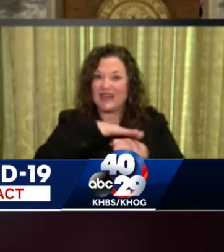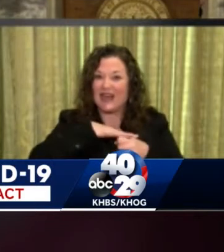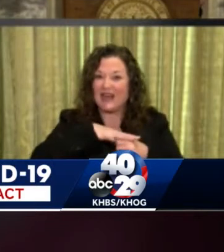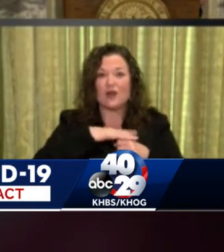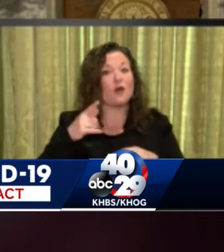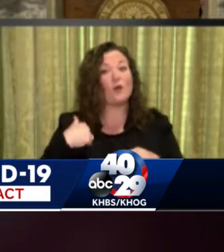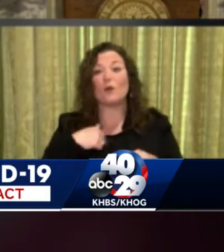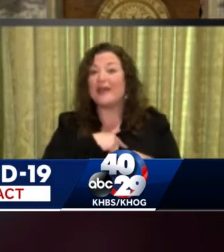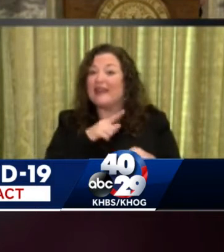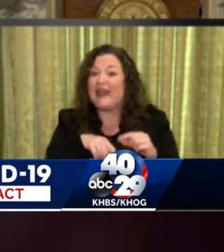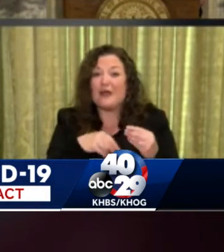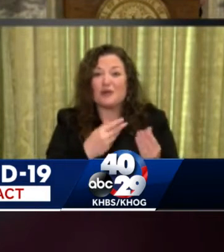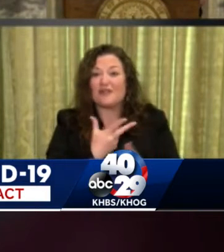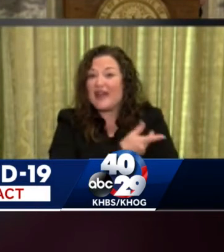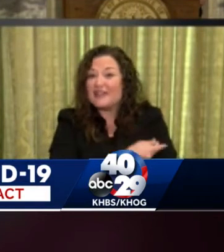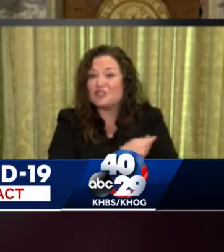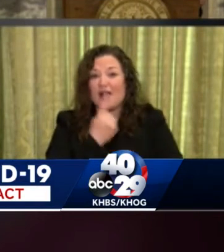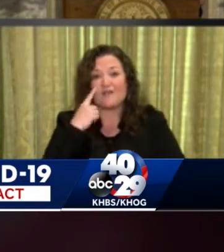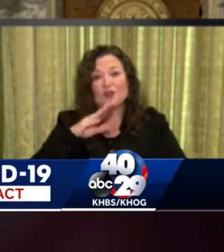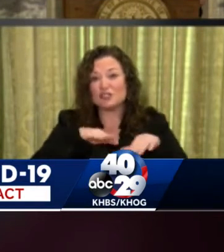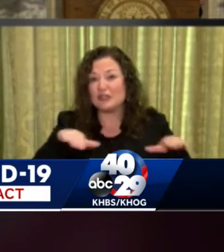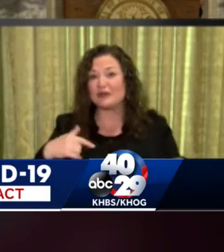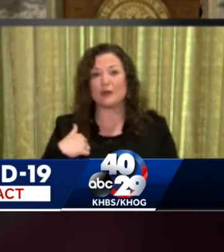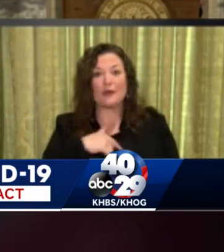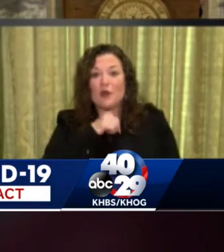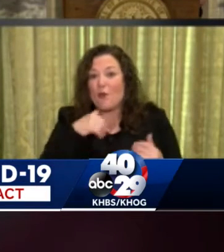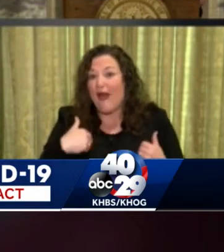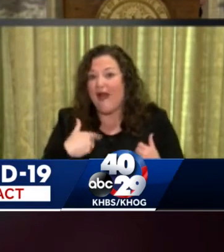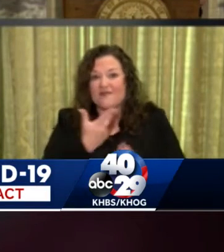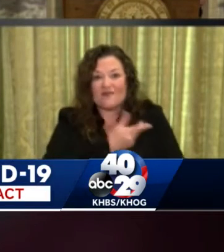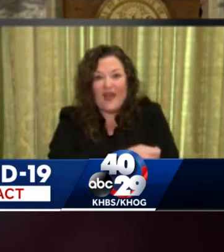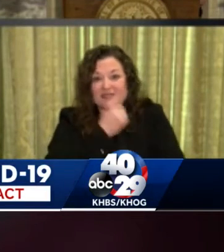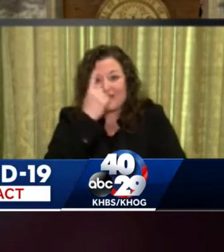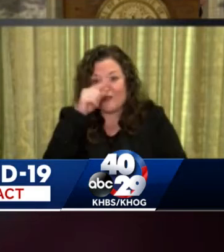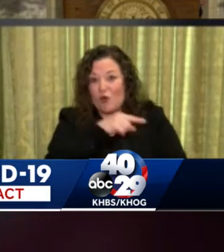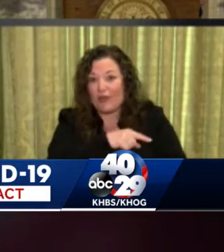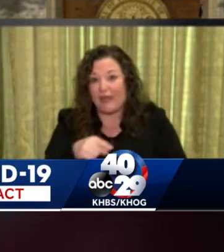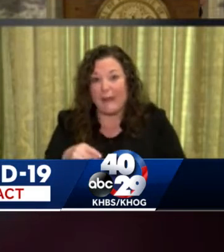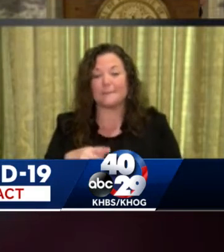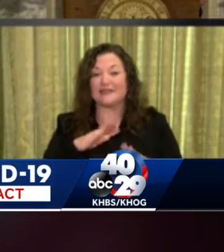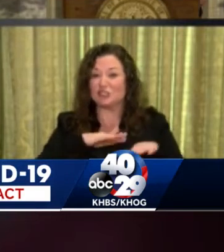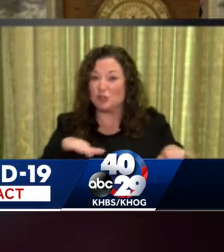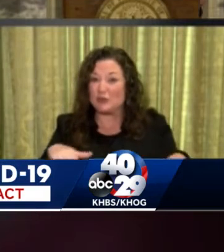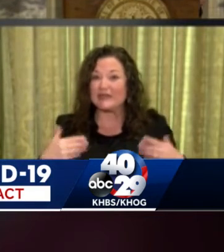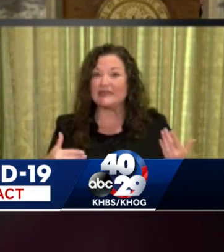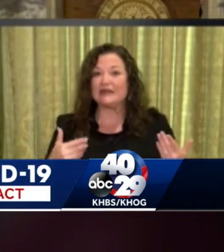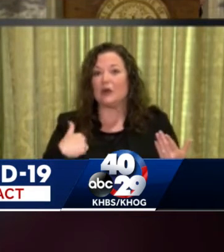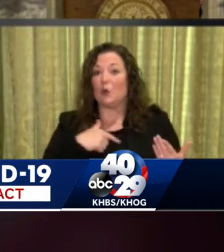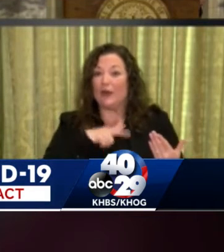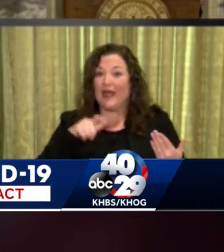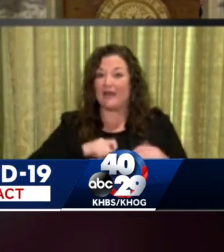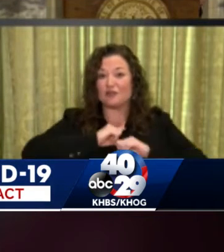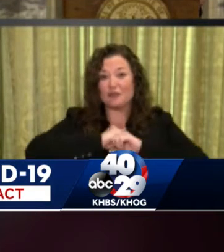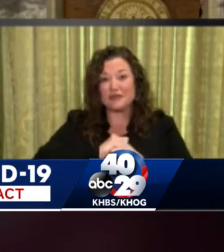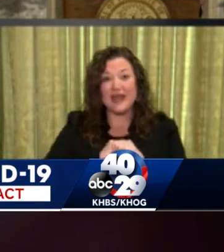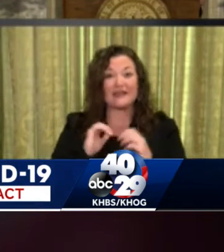HALF OF ALL ACTIVE COV ID CASES IN ARKANSAS. "The Delta variant is penetrating into our childhood population. We